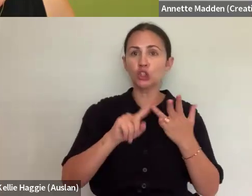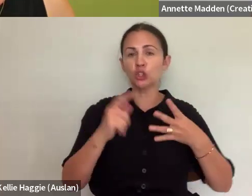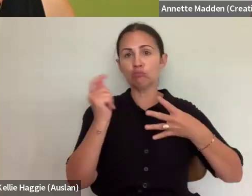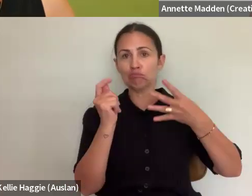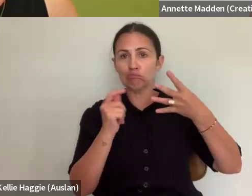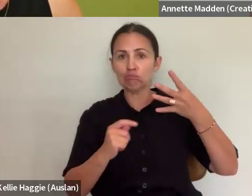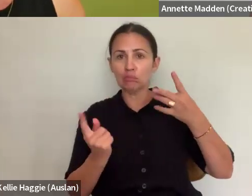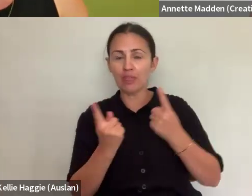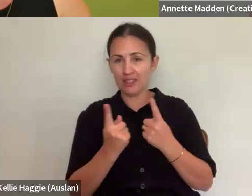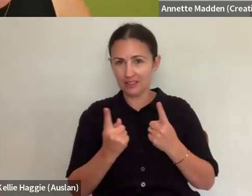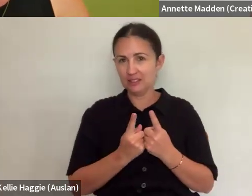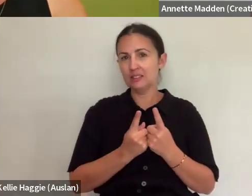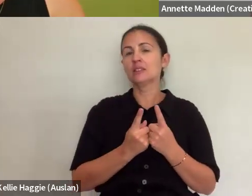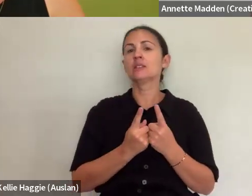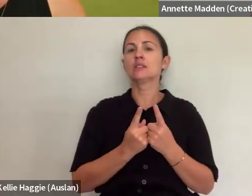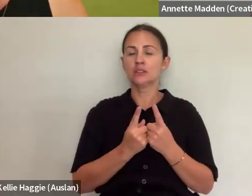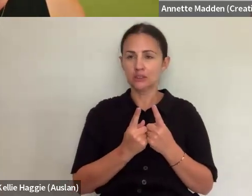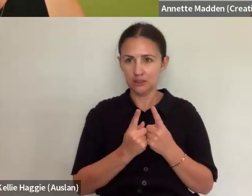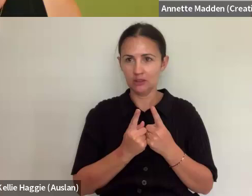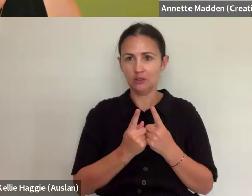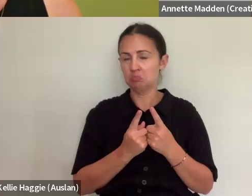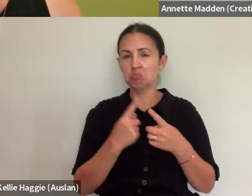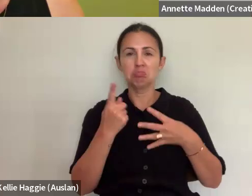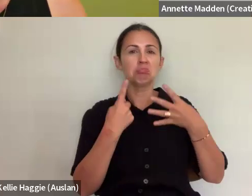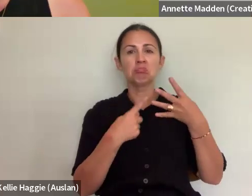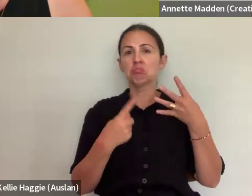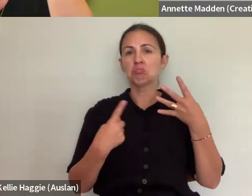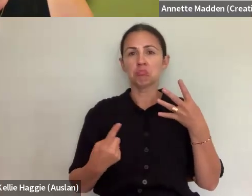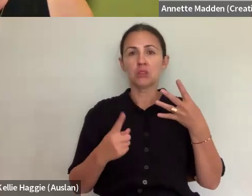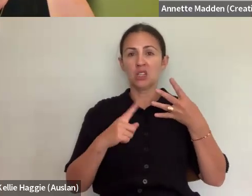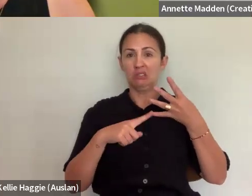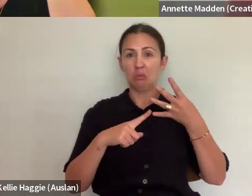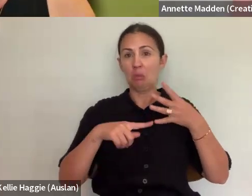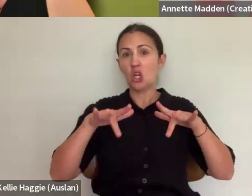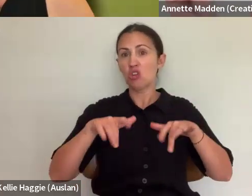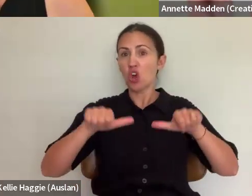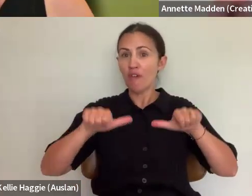you are proposing a suite of activity over the two years, the